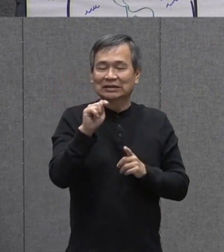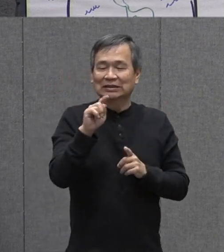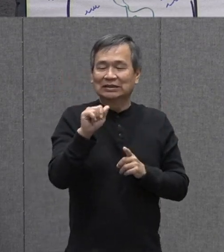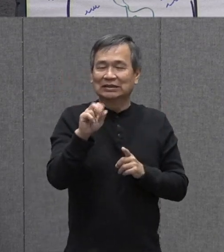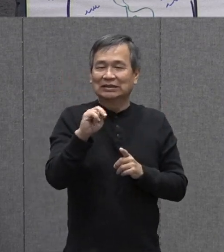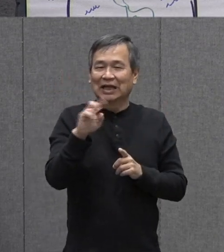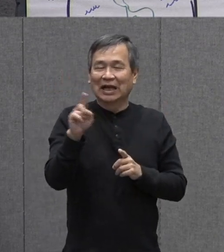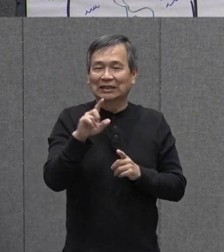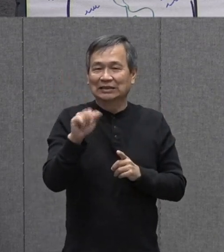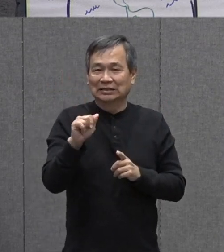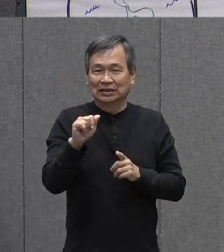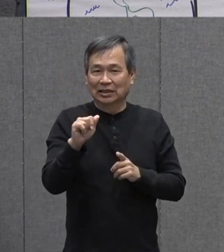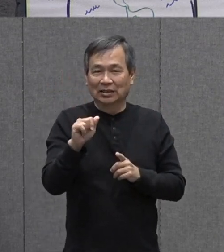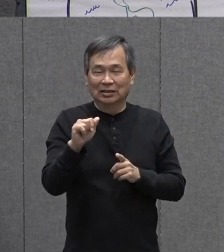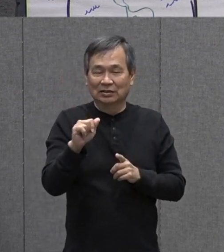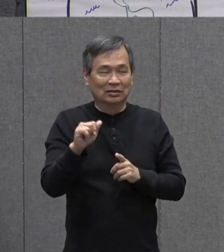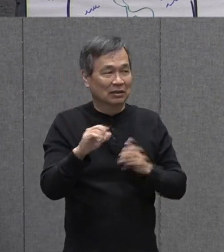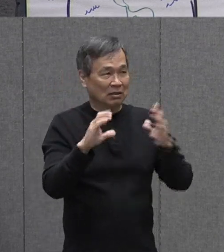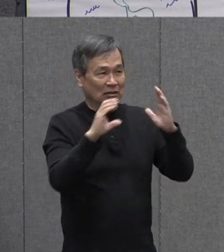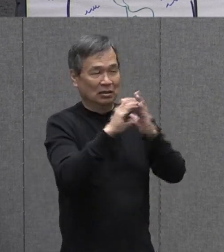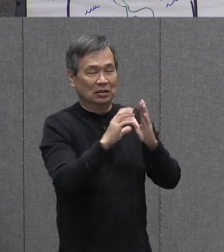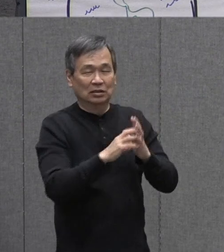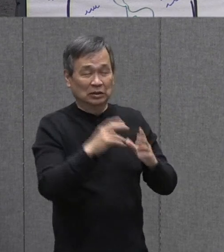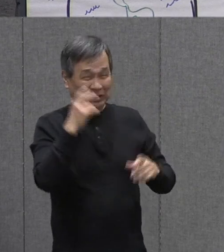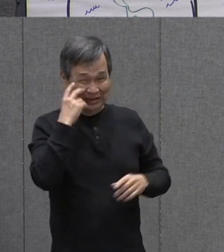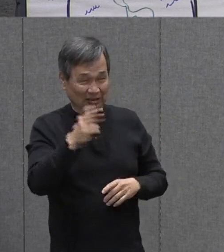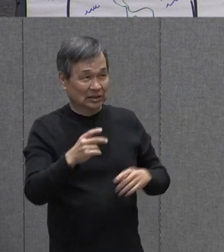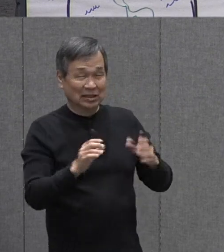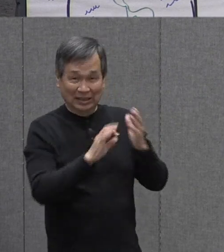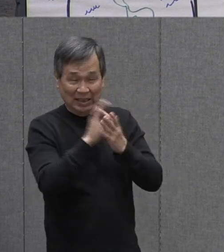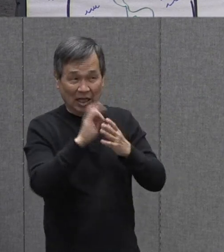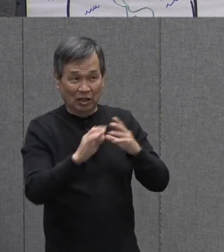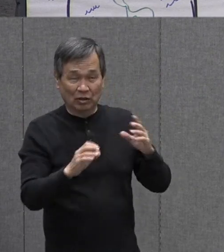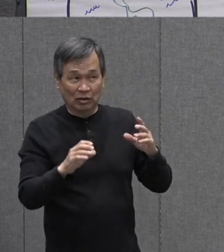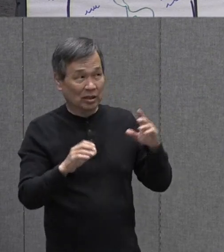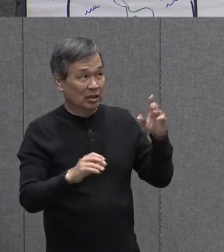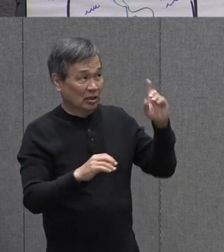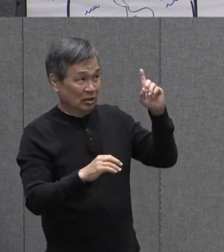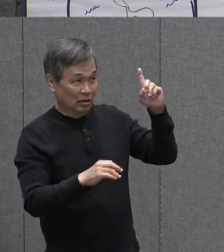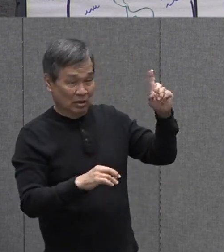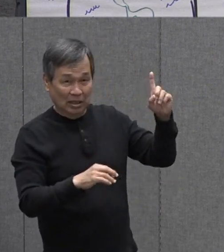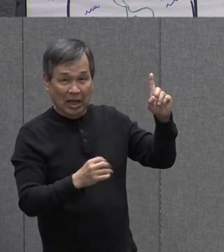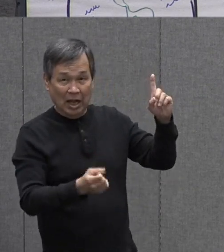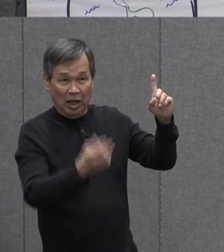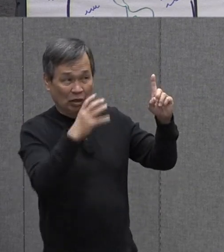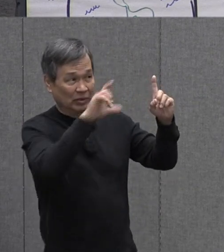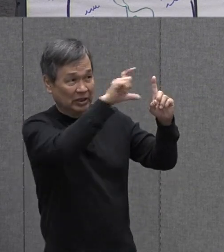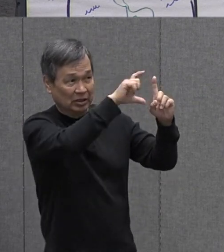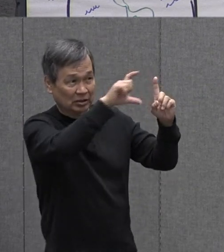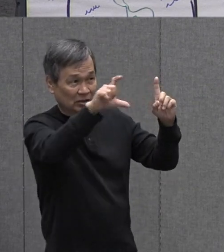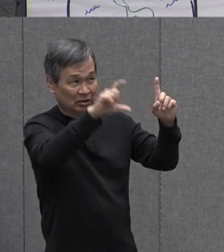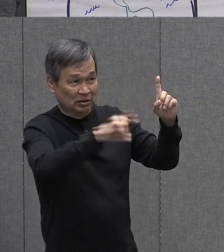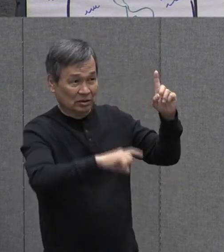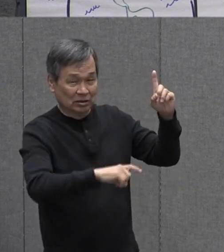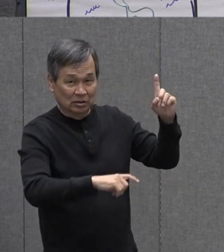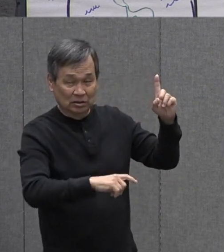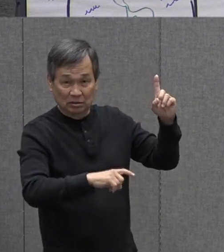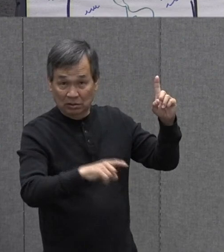And we're going to count how many stanzas we see and I'm going to label the stanzas with a marker. When you see a poem